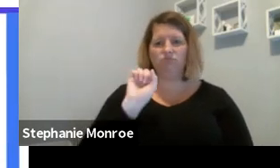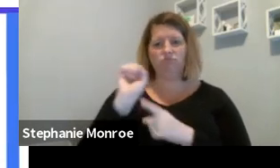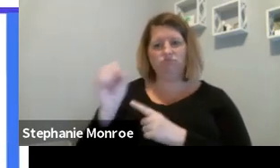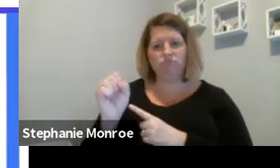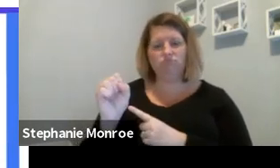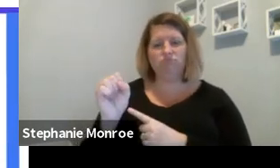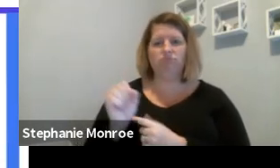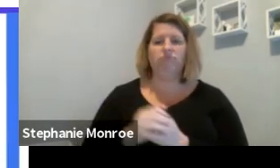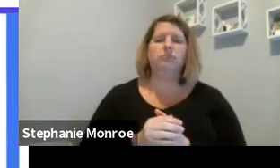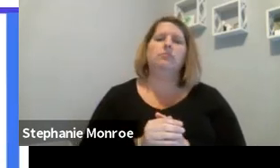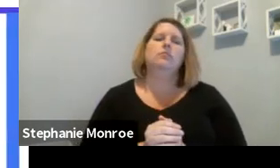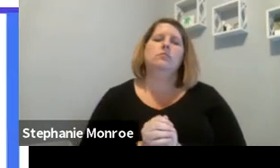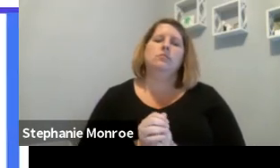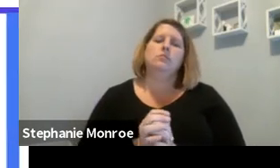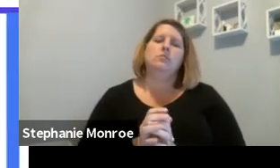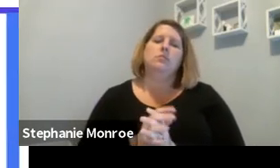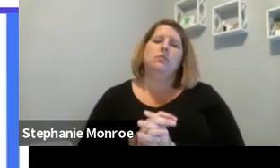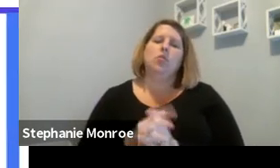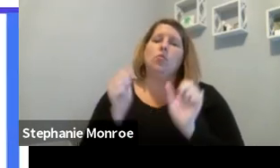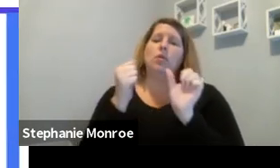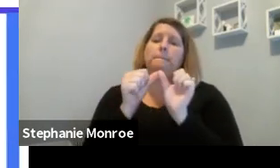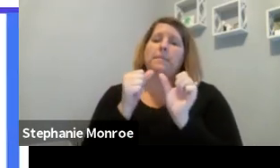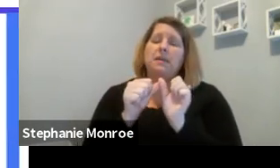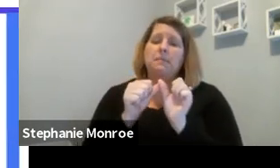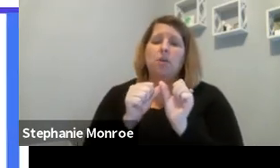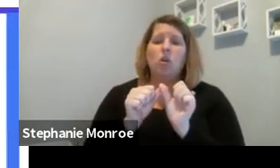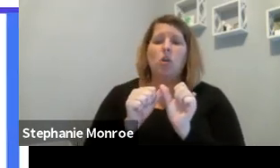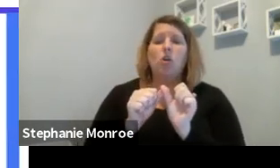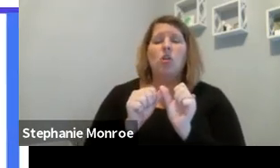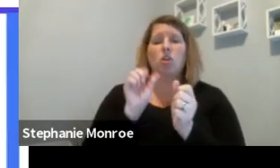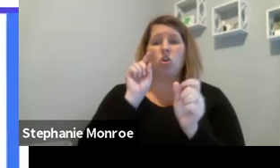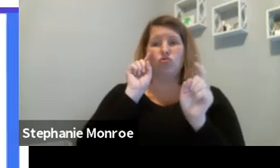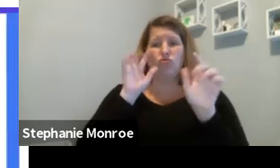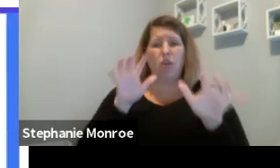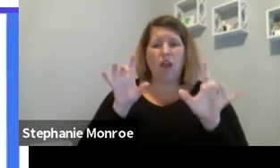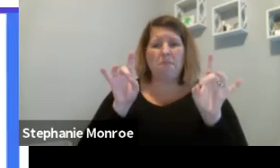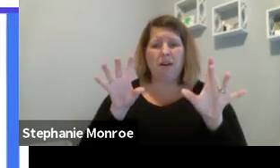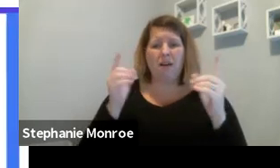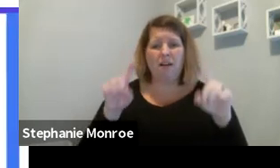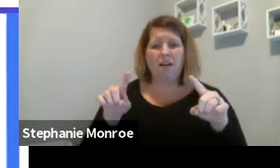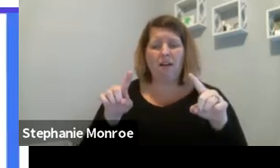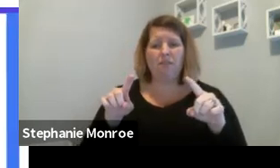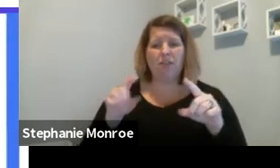Keep in mind that the trauma caused by sexual violence is not an illness,